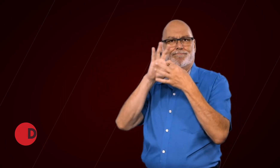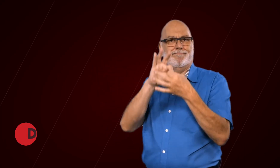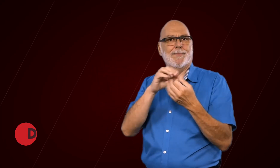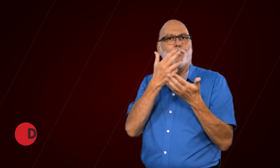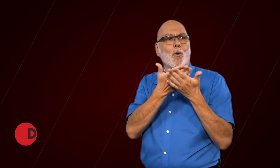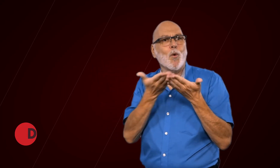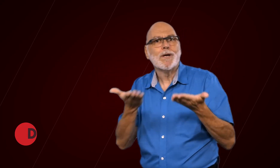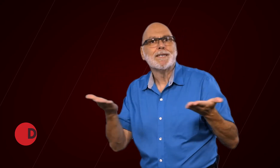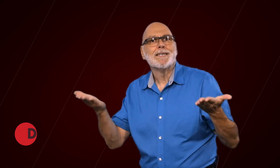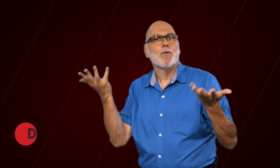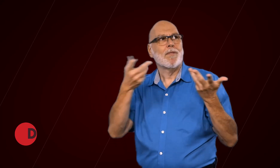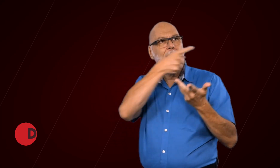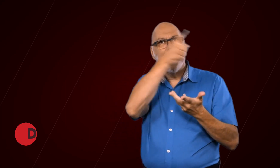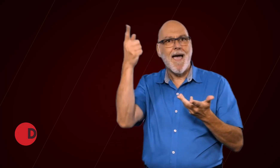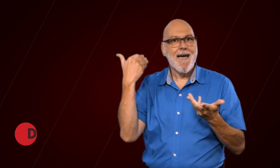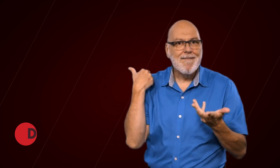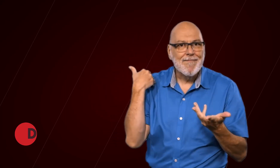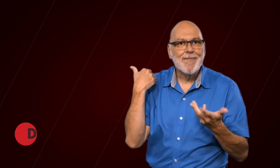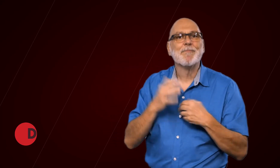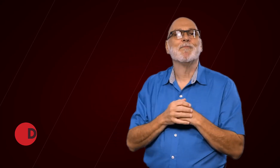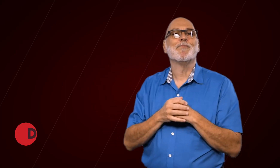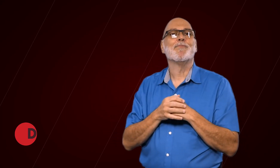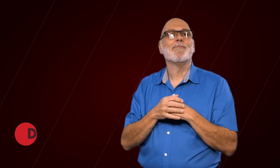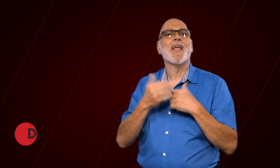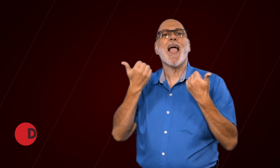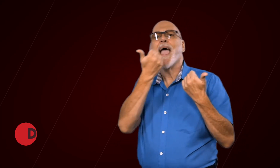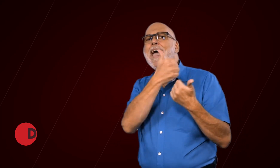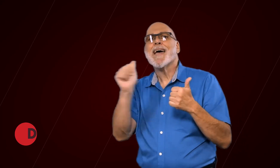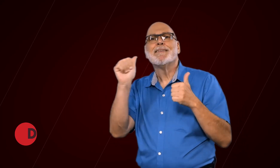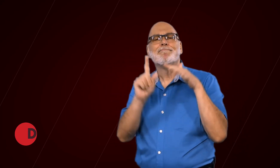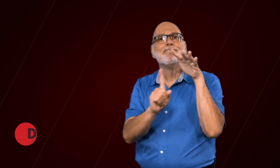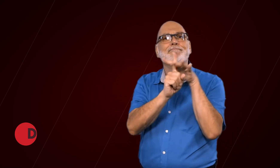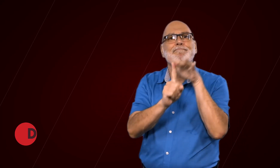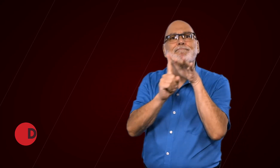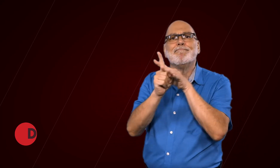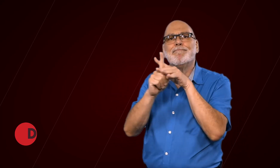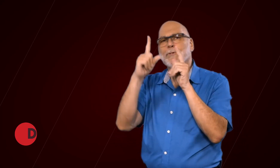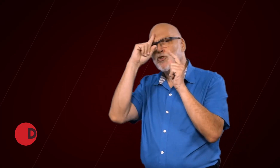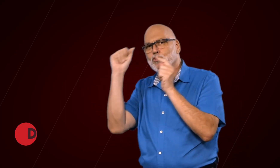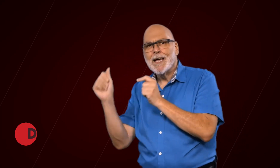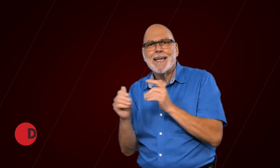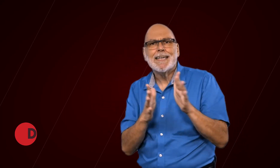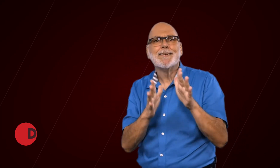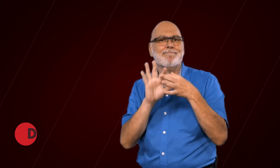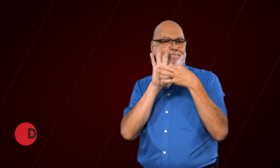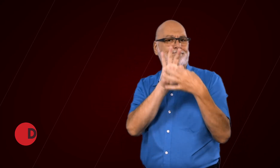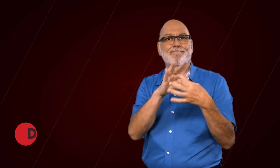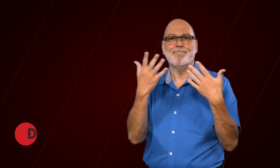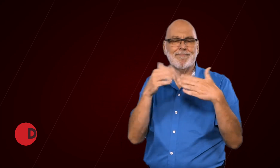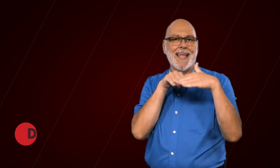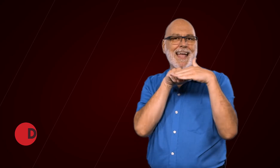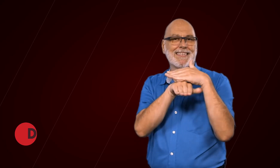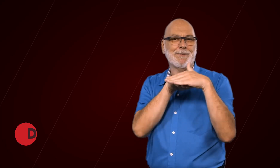of resources, issues and strategies in dealing with accessibility.